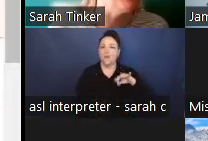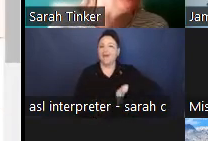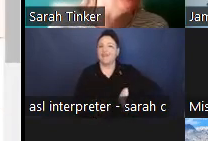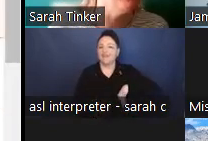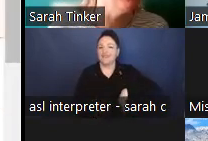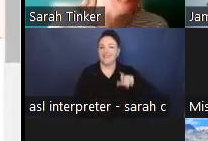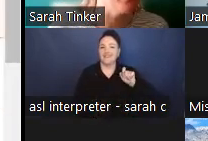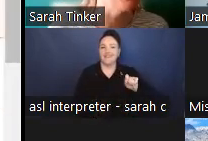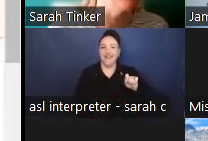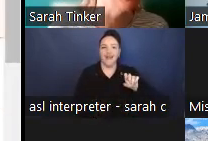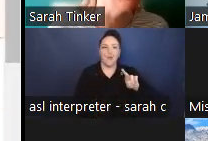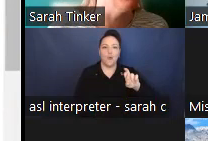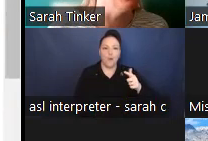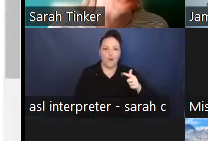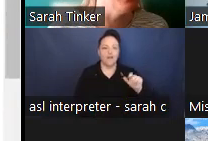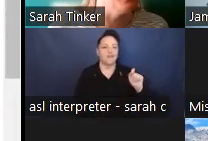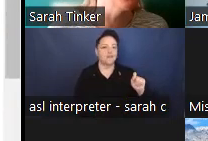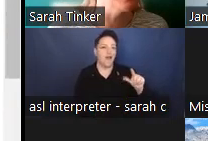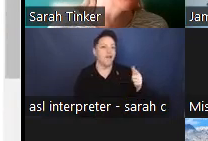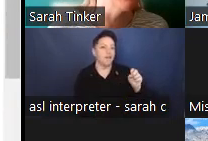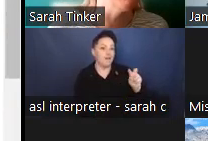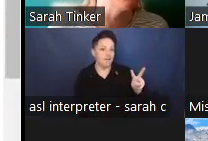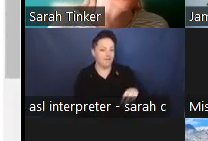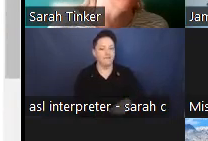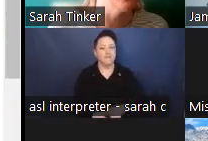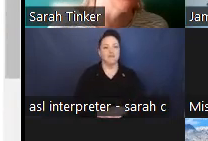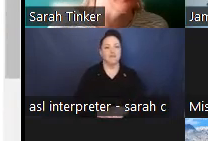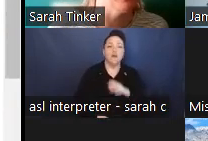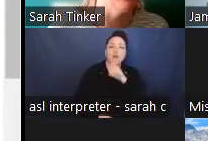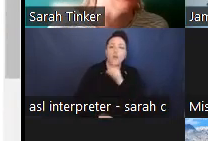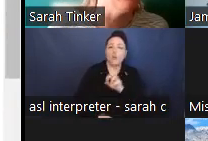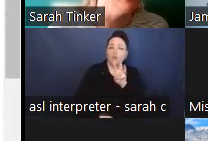people find what they are looking for. Our old site was missing information on how to renew